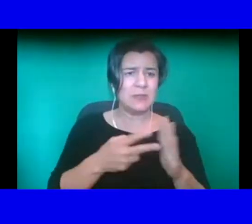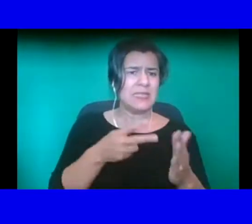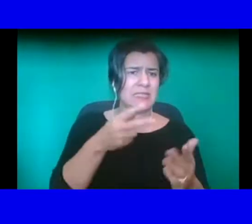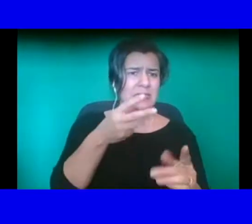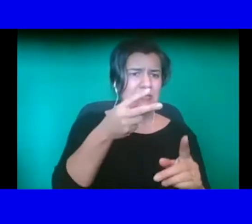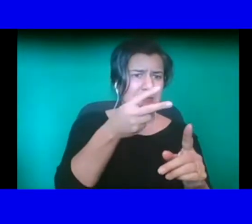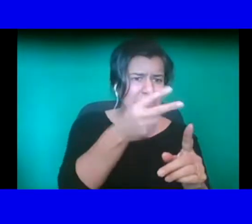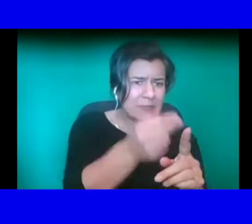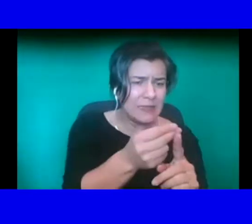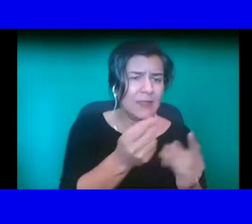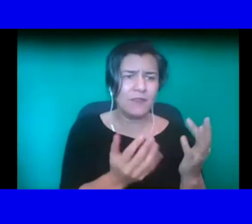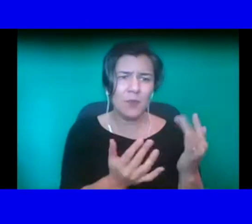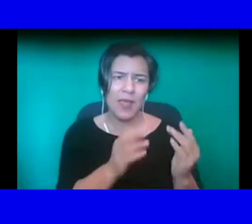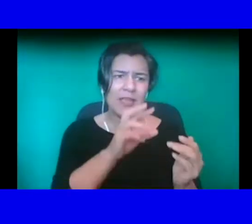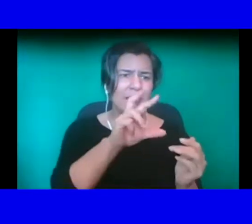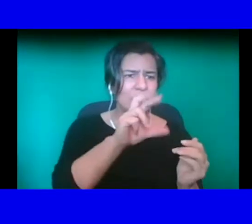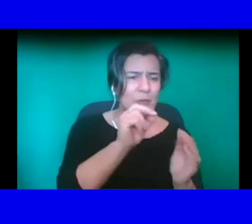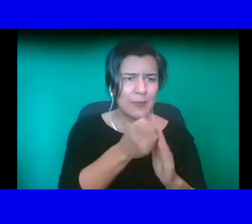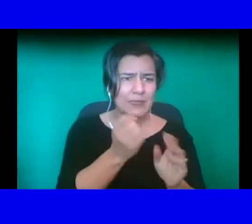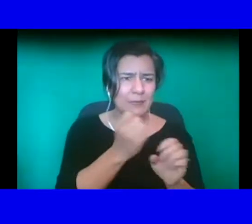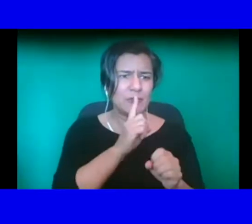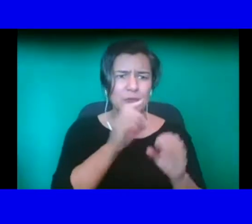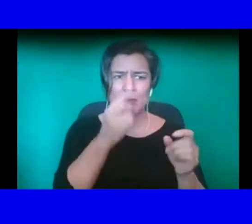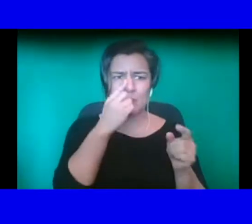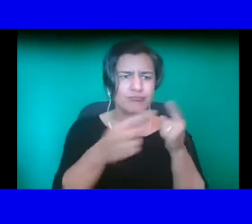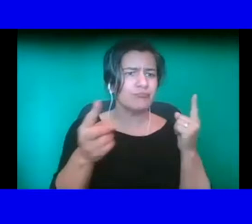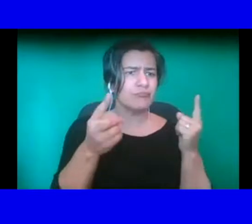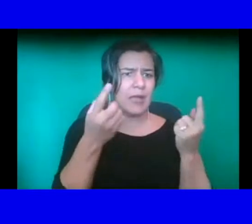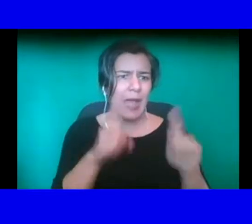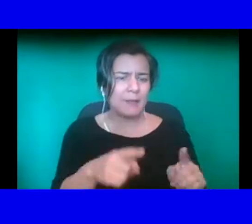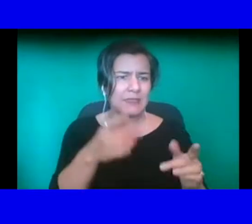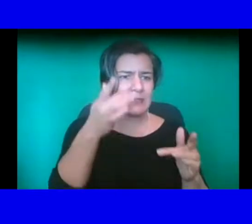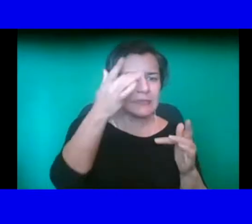at least, I think, 30 minutes to make sure there's no allergic reaction, and then, moving onto another.